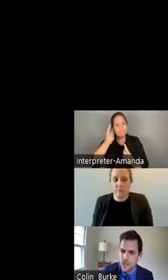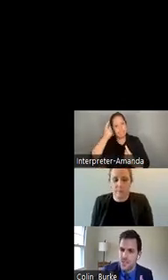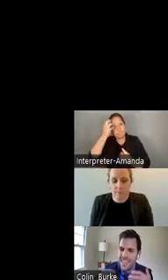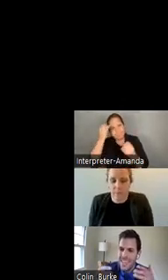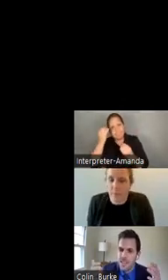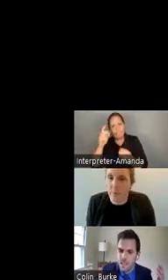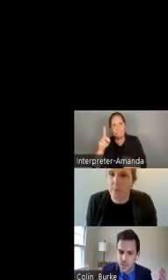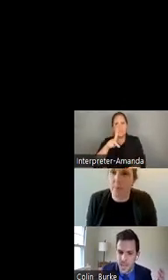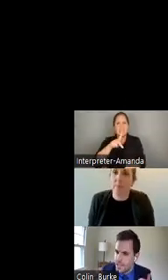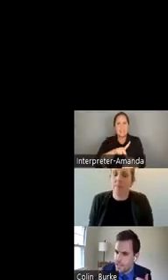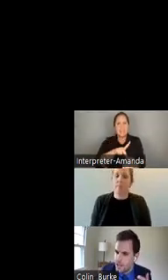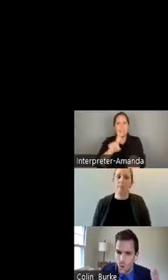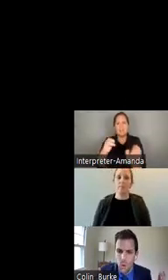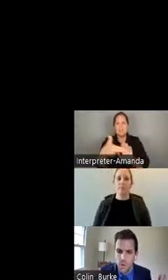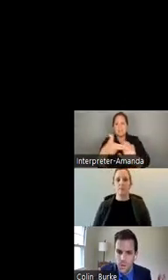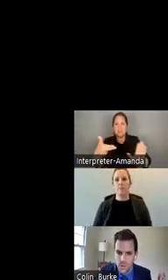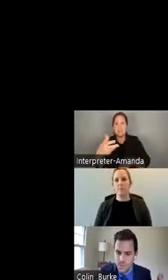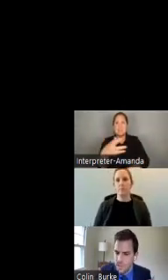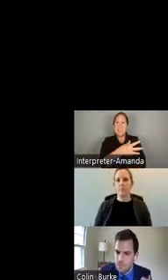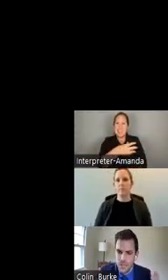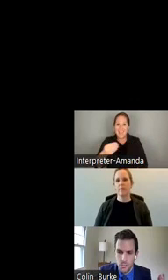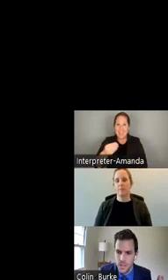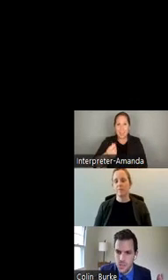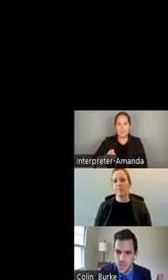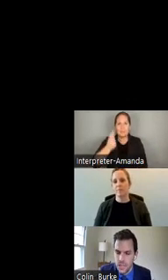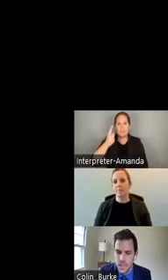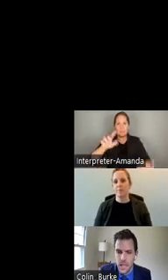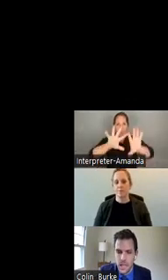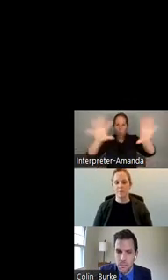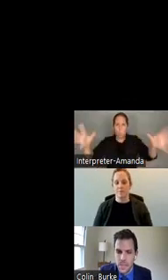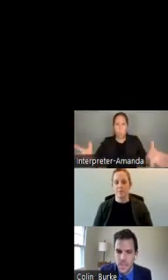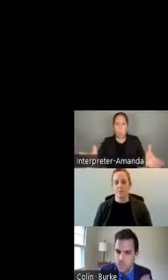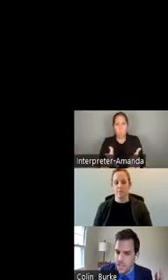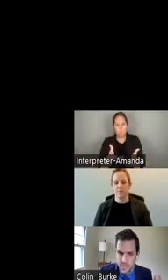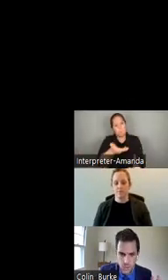diagnoses and understanding the whole person right the bigger picture um in ways that we'll